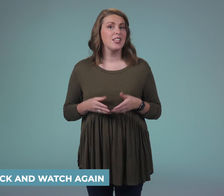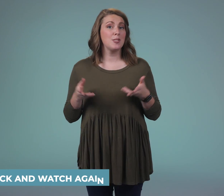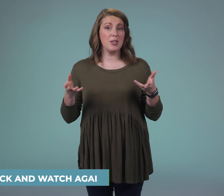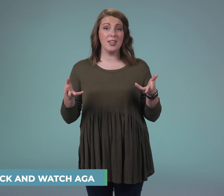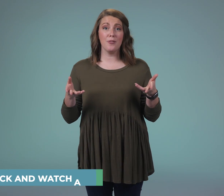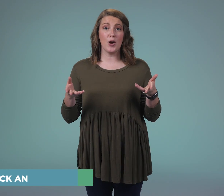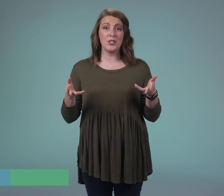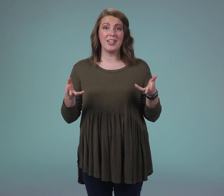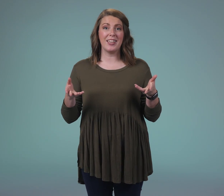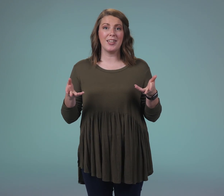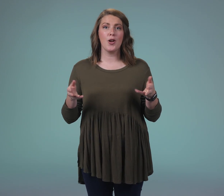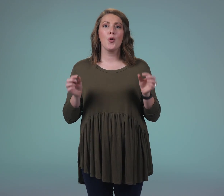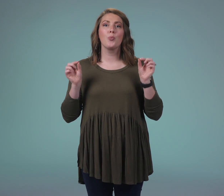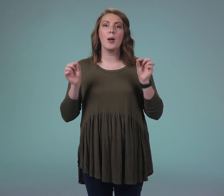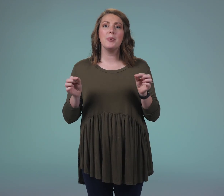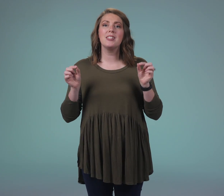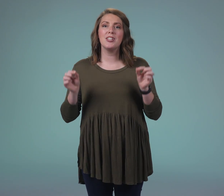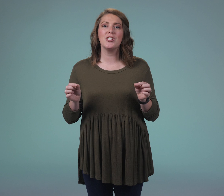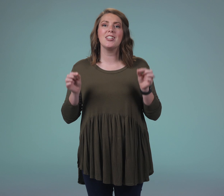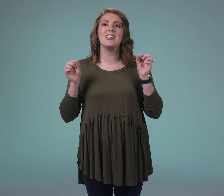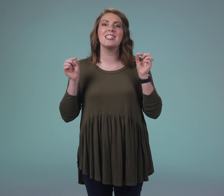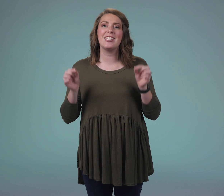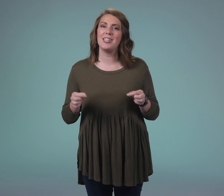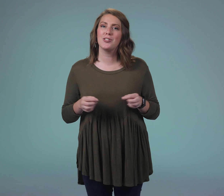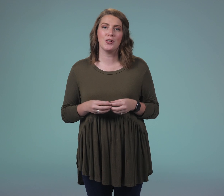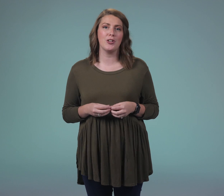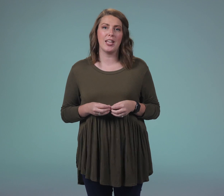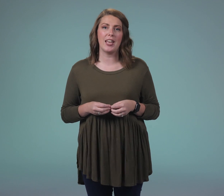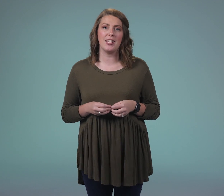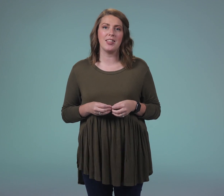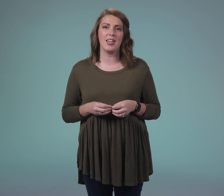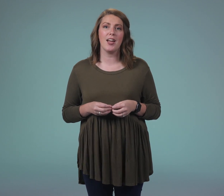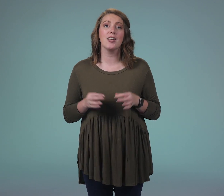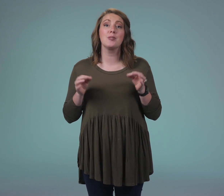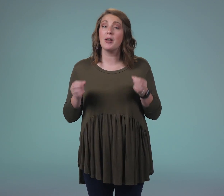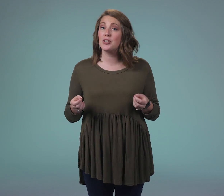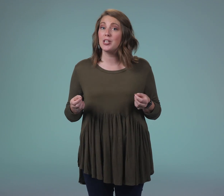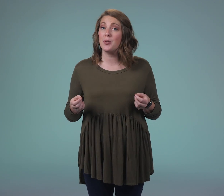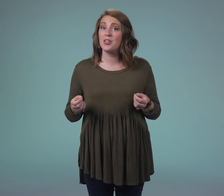Speaking of watching it again, repetition is key to learning anything especially with a